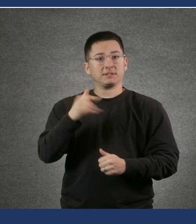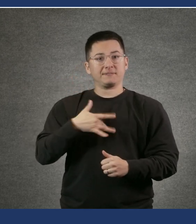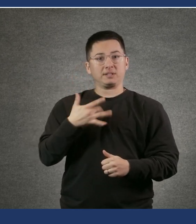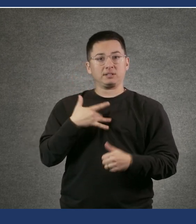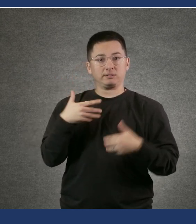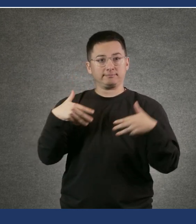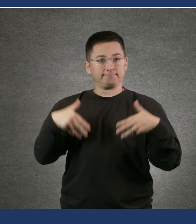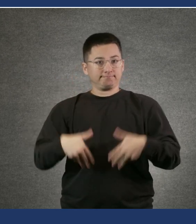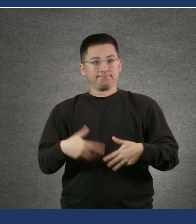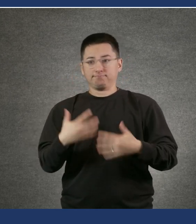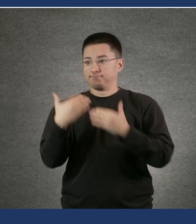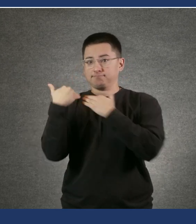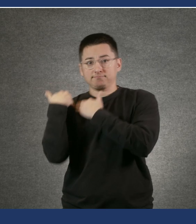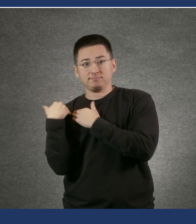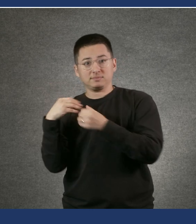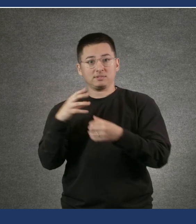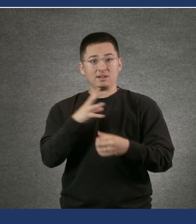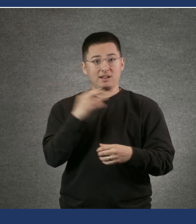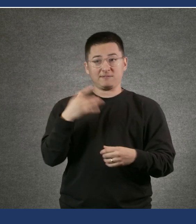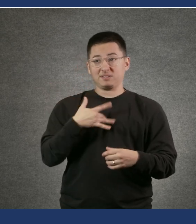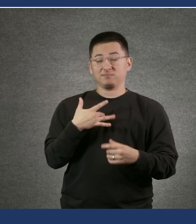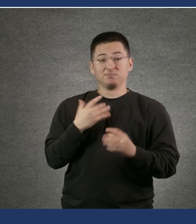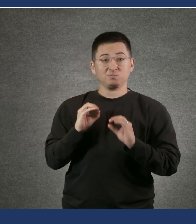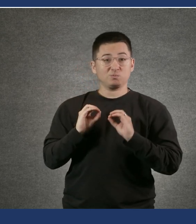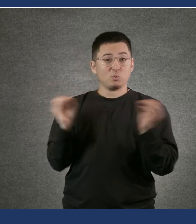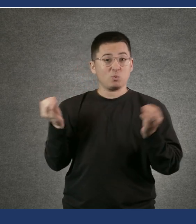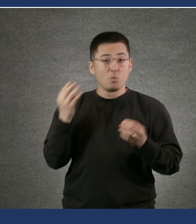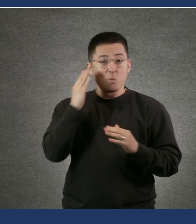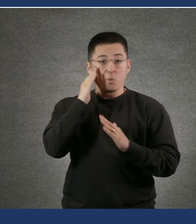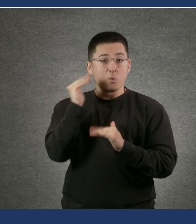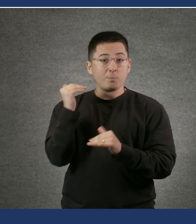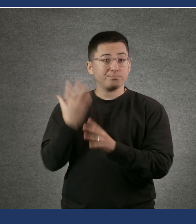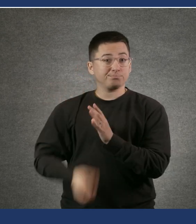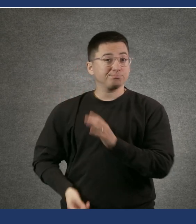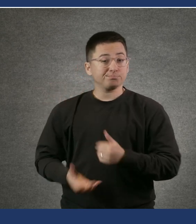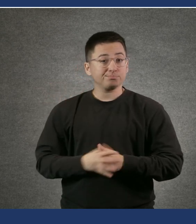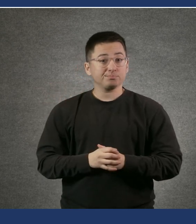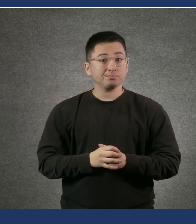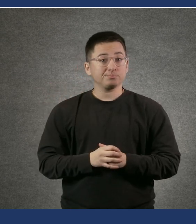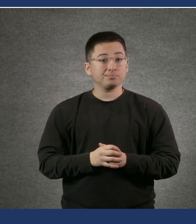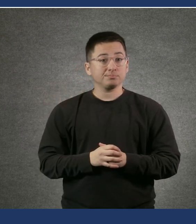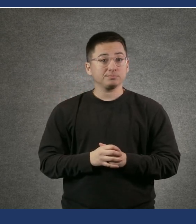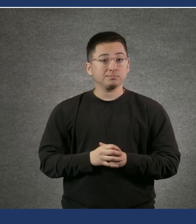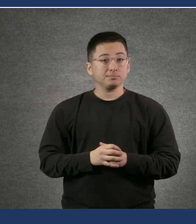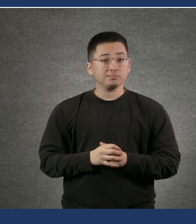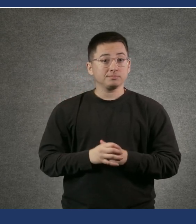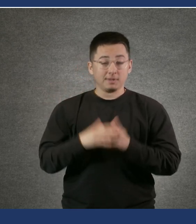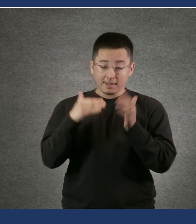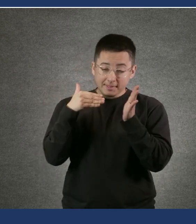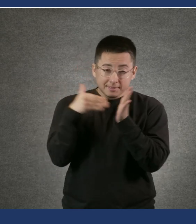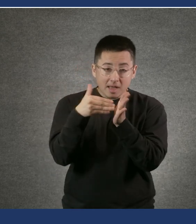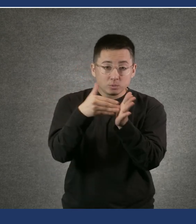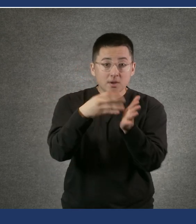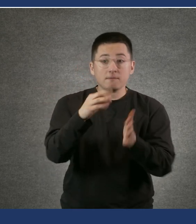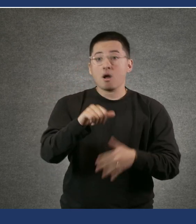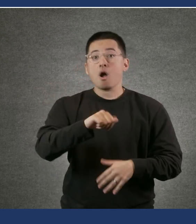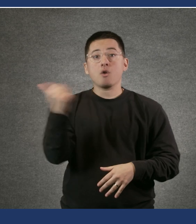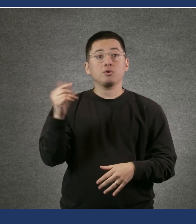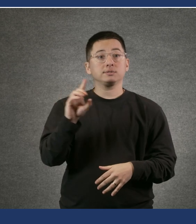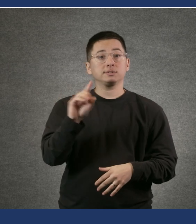leaves people with disabilities feeling very vulnerable, burdensome, and at times, without hope.